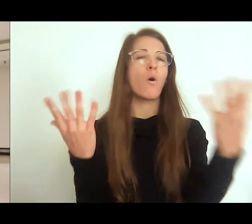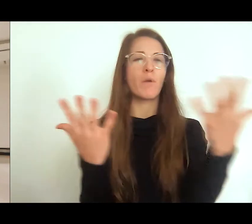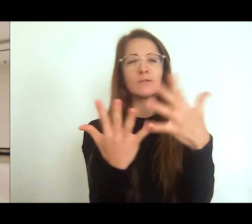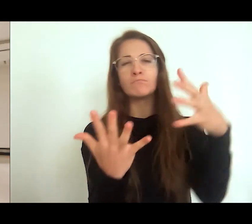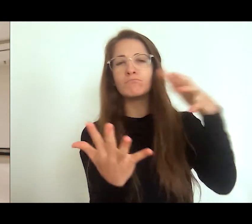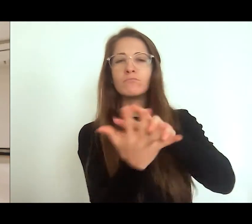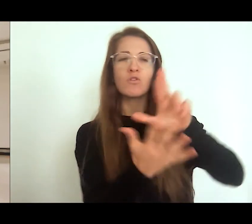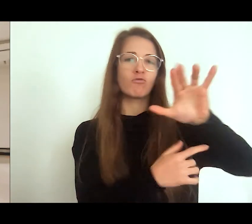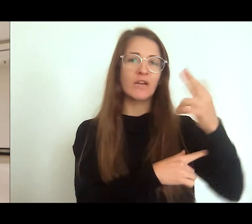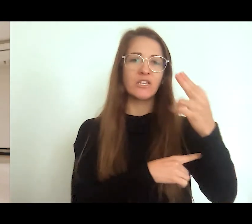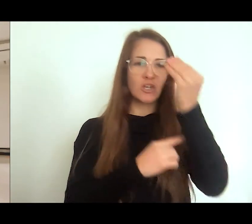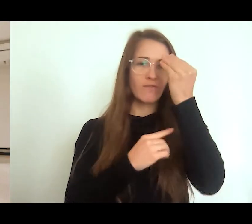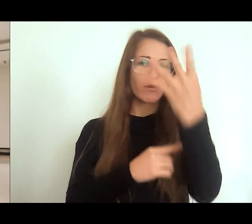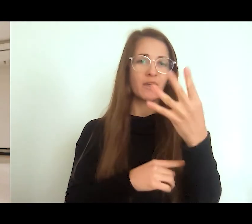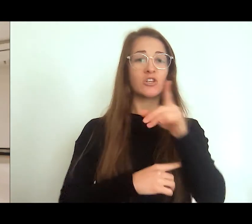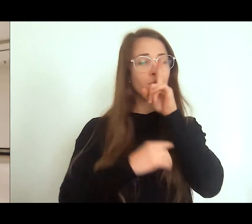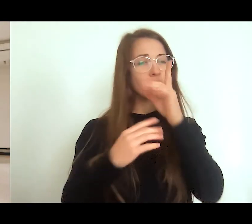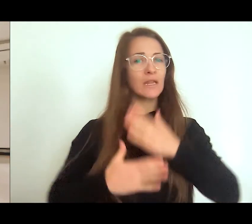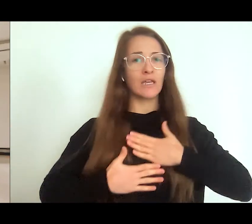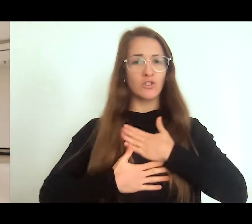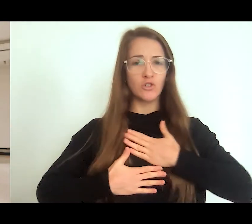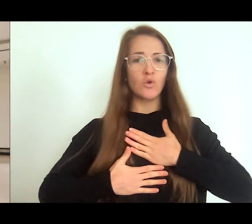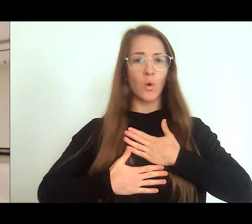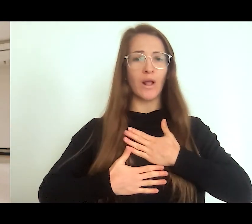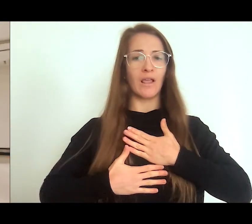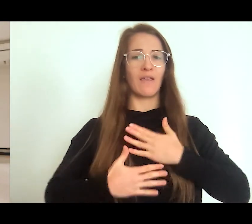OVERWHELMING AND I REALLY ENJOY THAT.